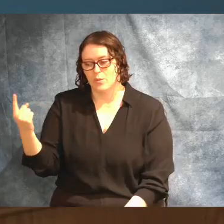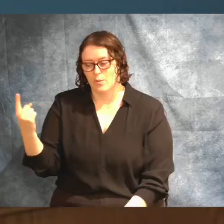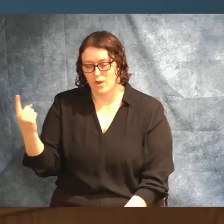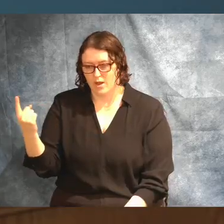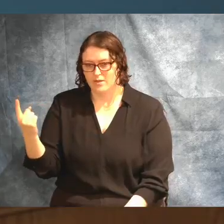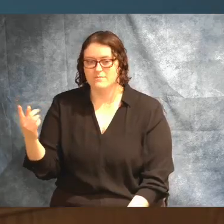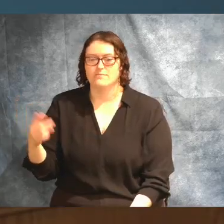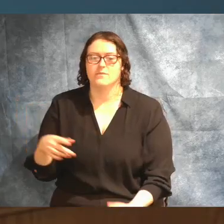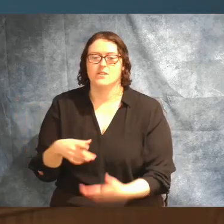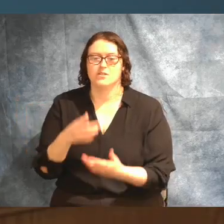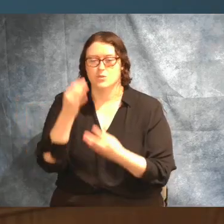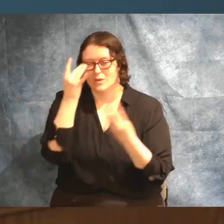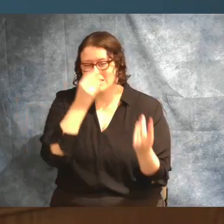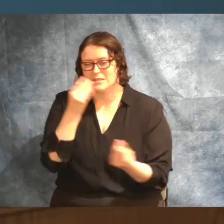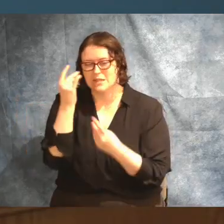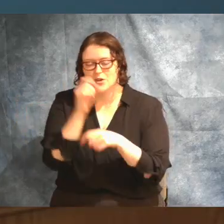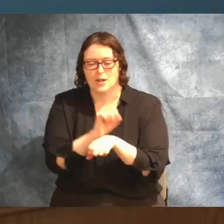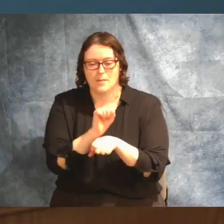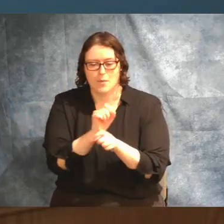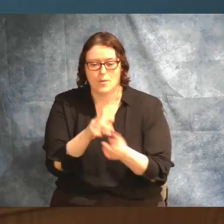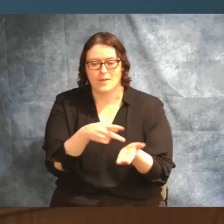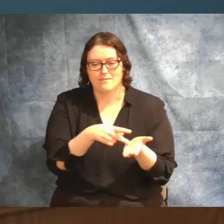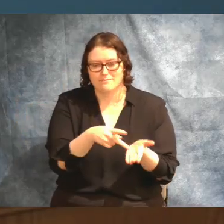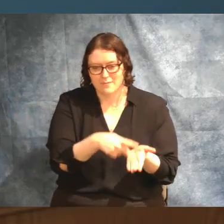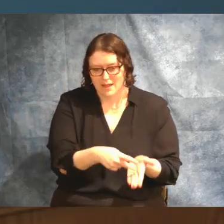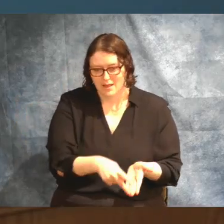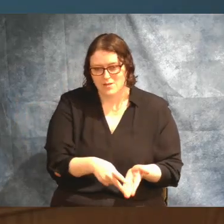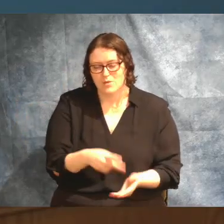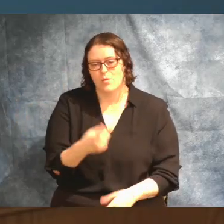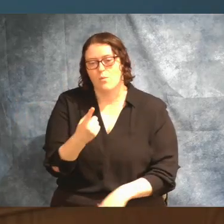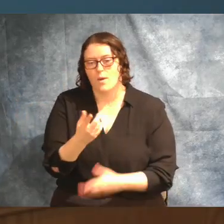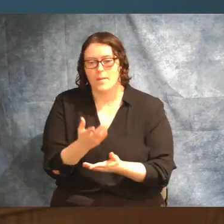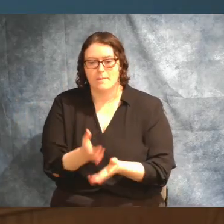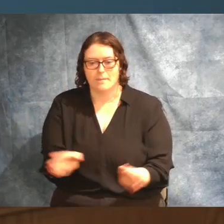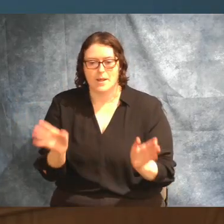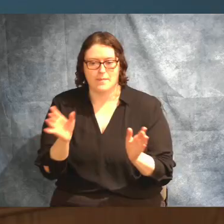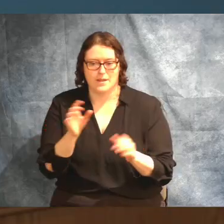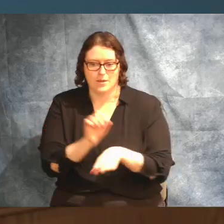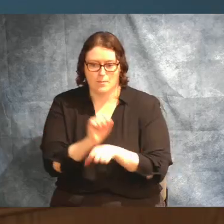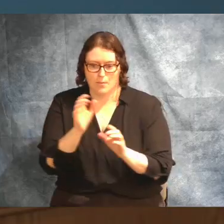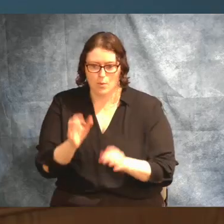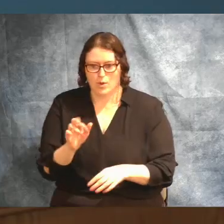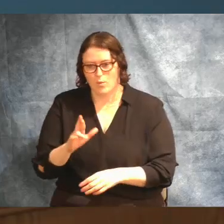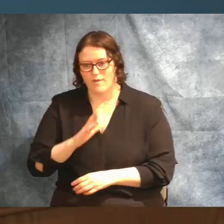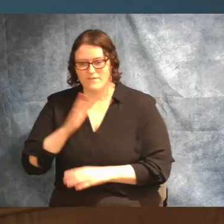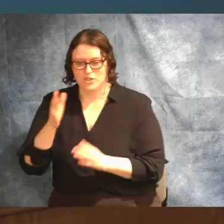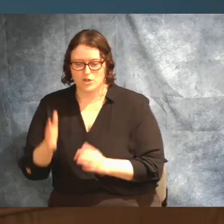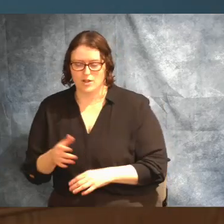to consider the employment and compensation of a public employee or official. Second. Commissioner